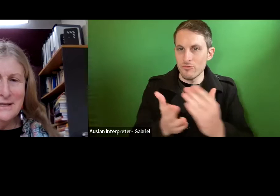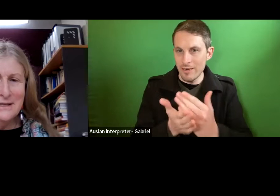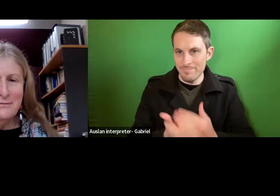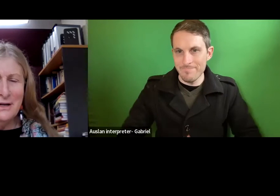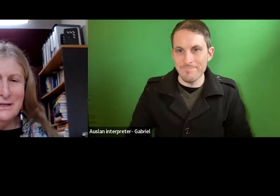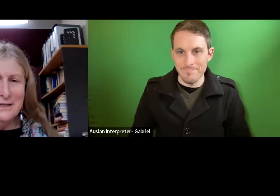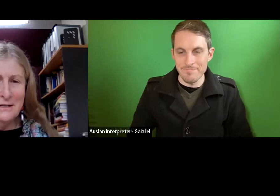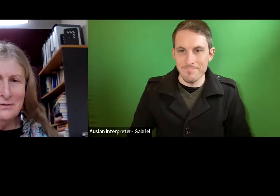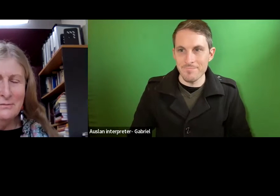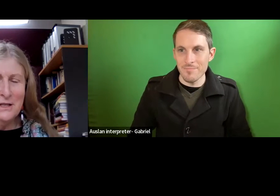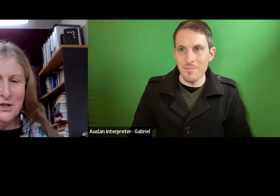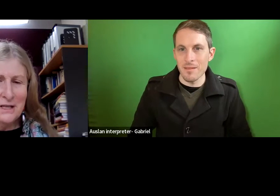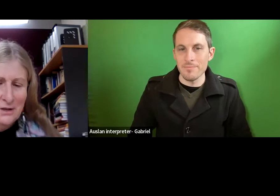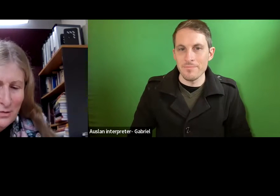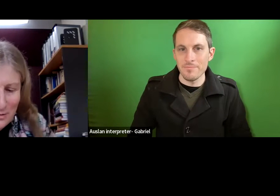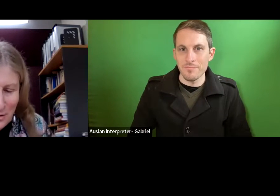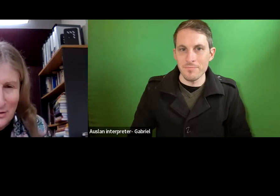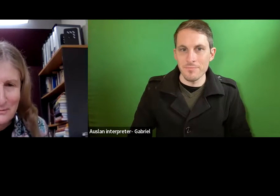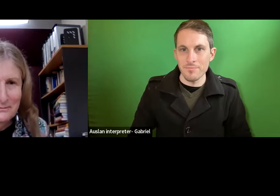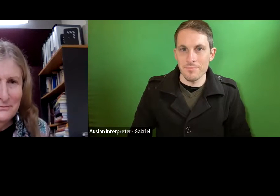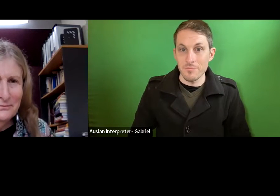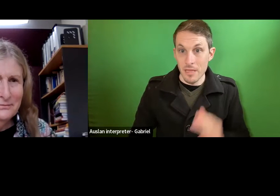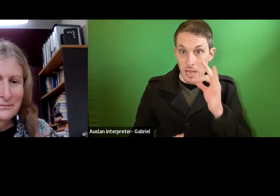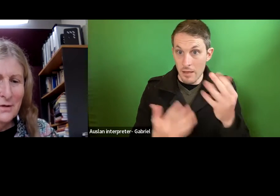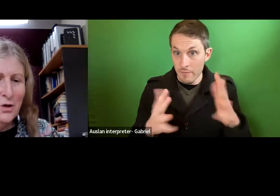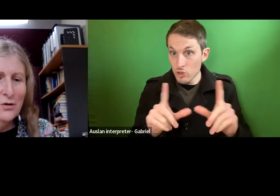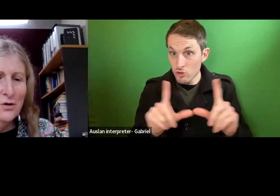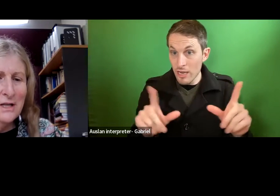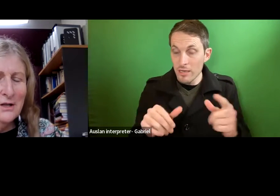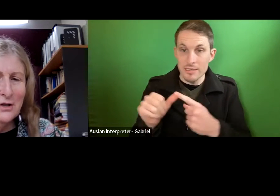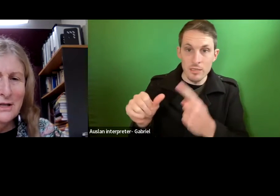Is that right? Is that being shared or not? DARLENE: No, not yet, Mandy. So try again.